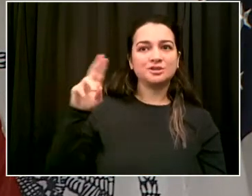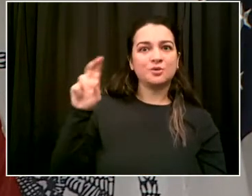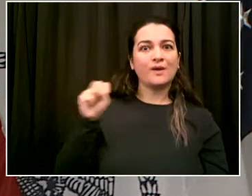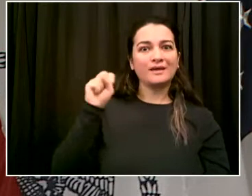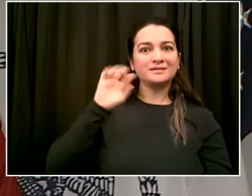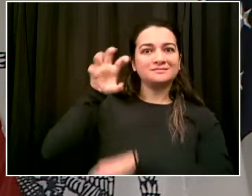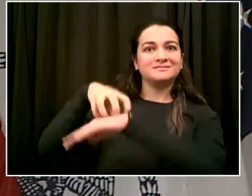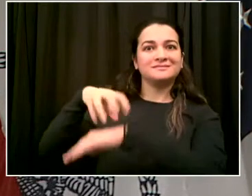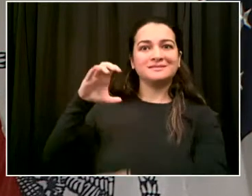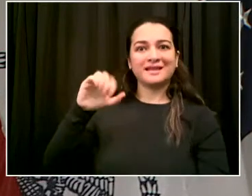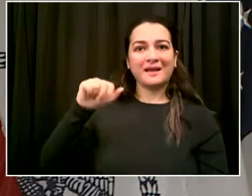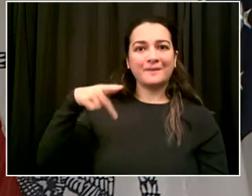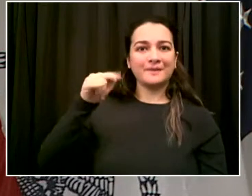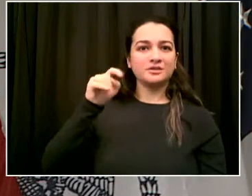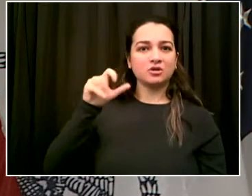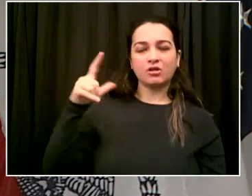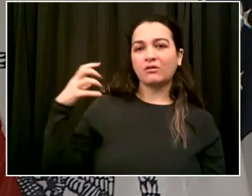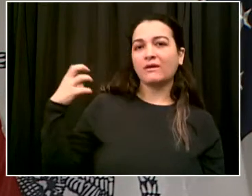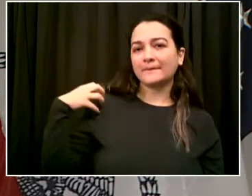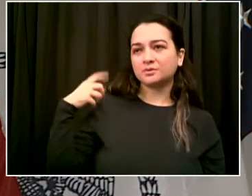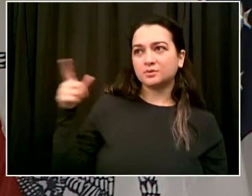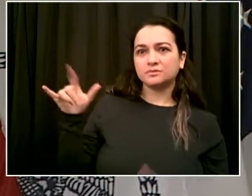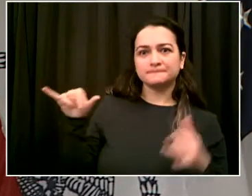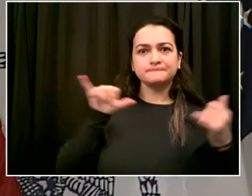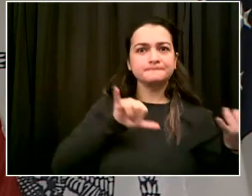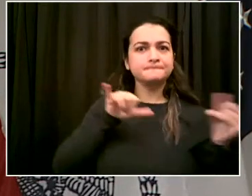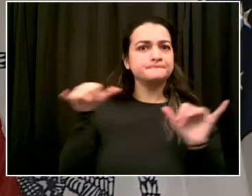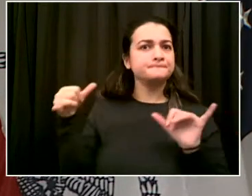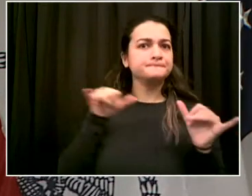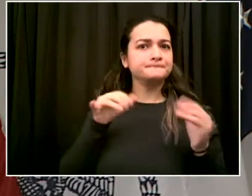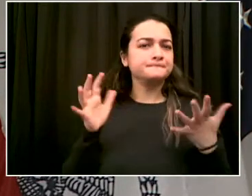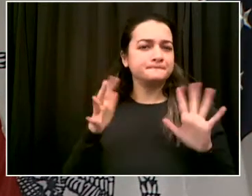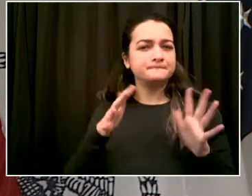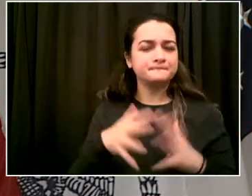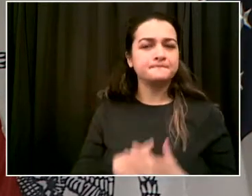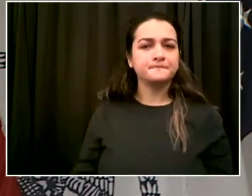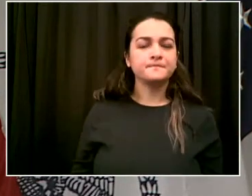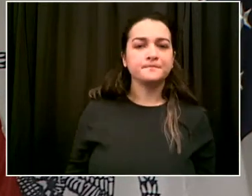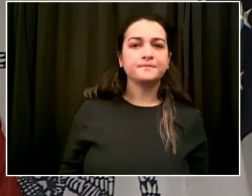THE DOCTORS, CDC